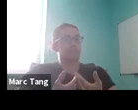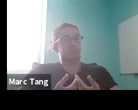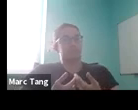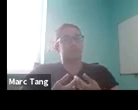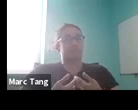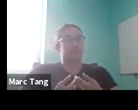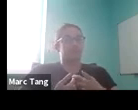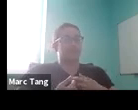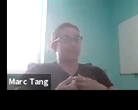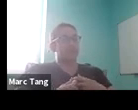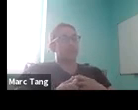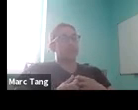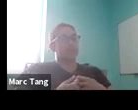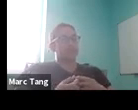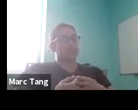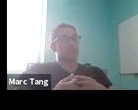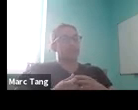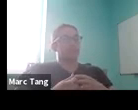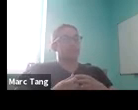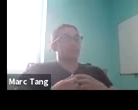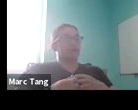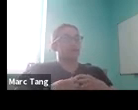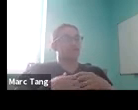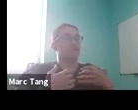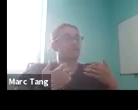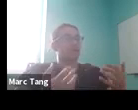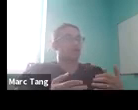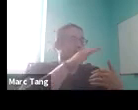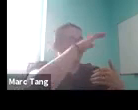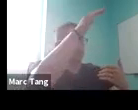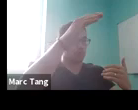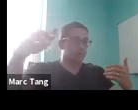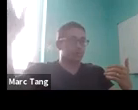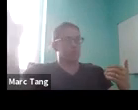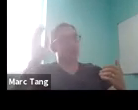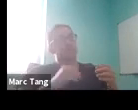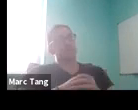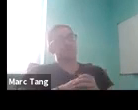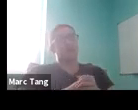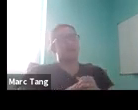workshop will agree with that so if a rebound of this world order trend is going to happen